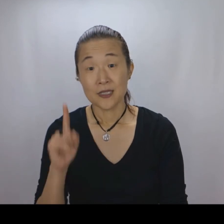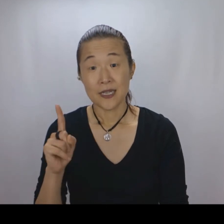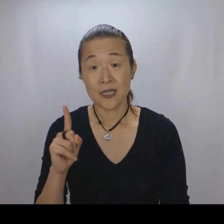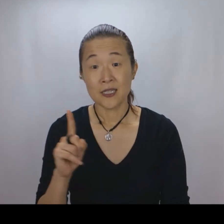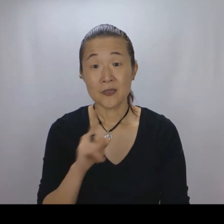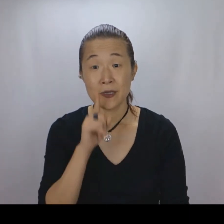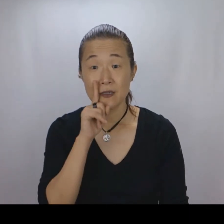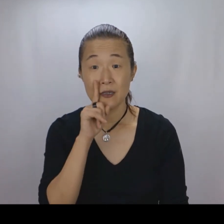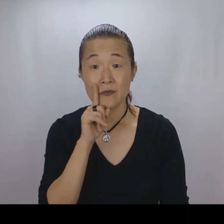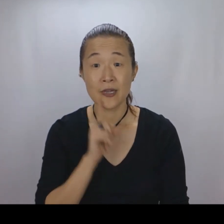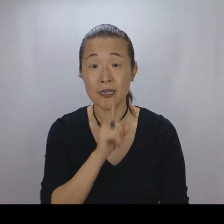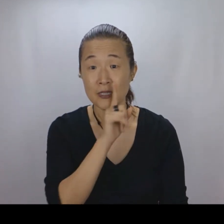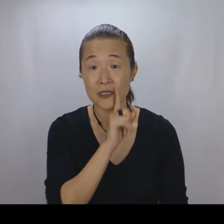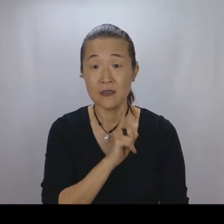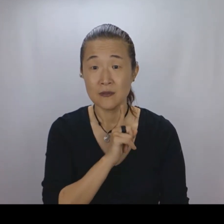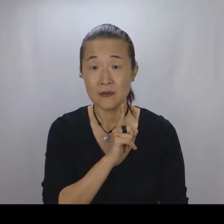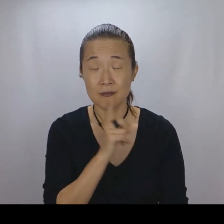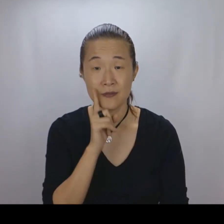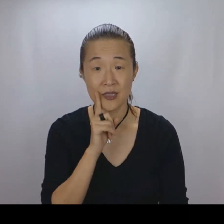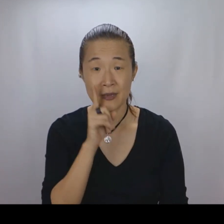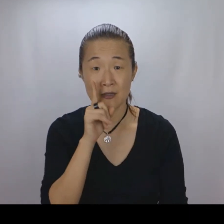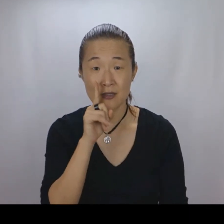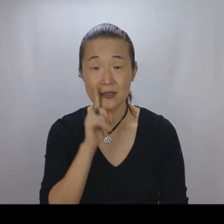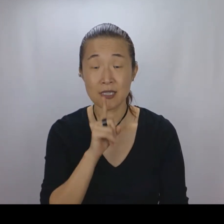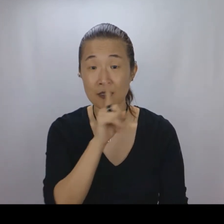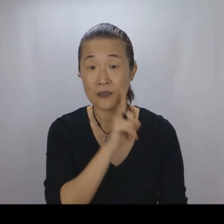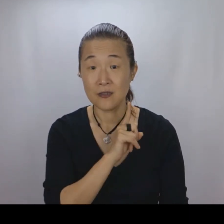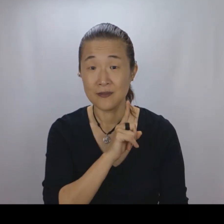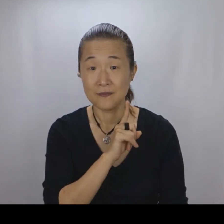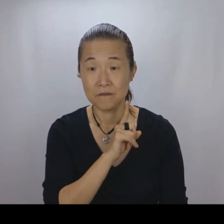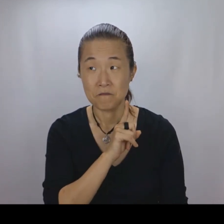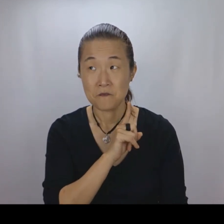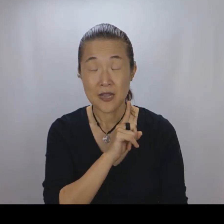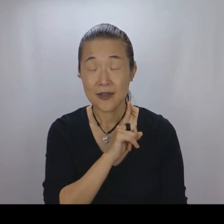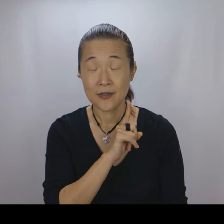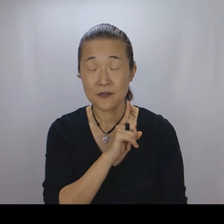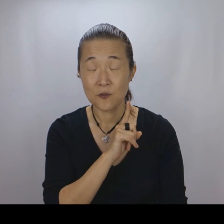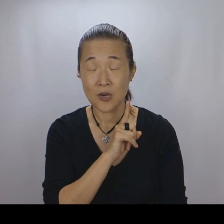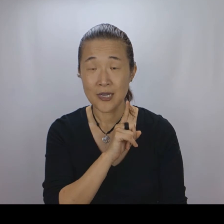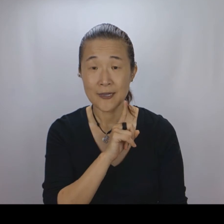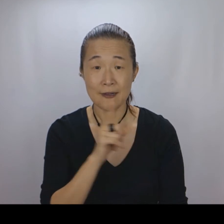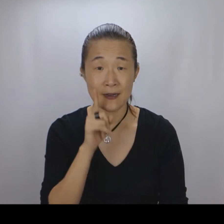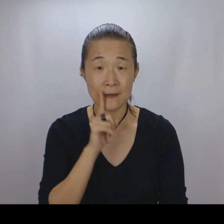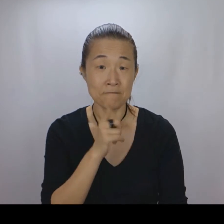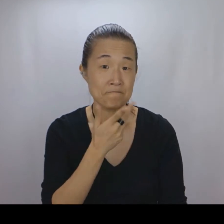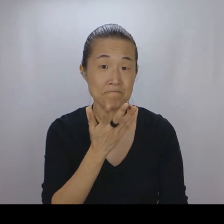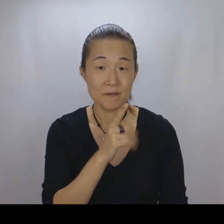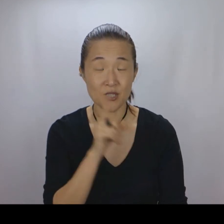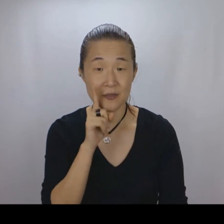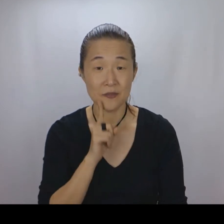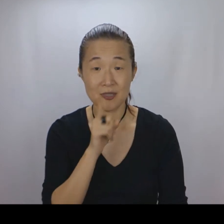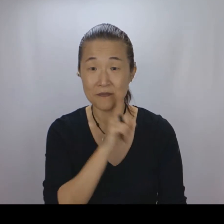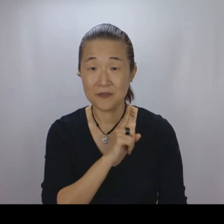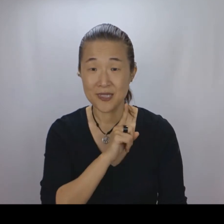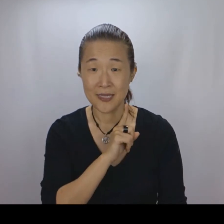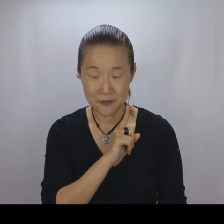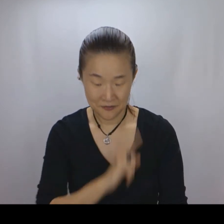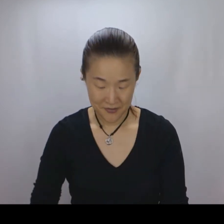Take an index finger and right next to you mouth, single. I don't know why, just single.